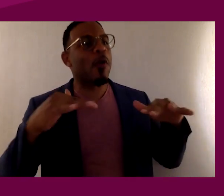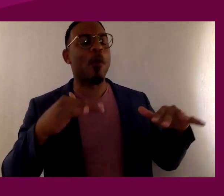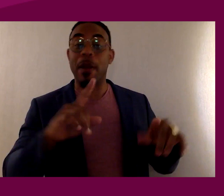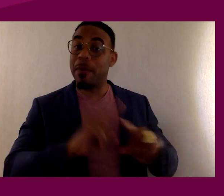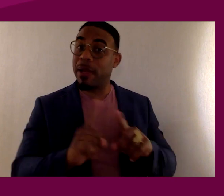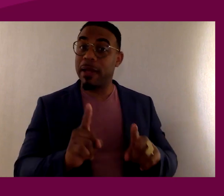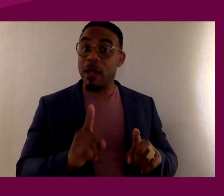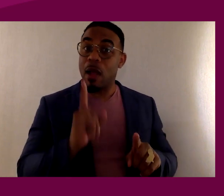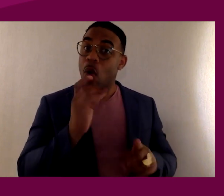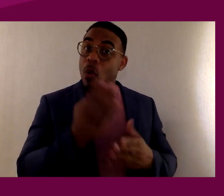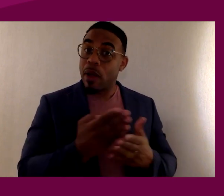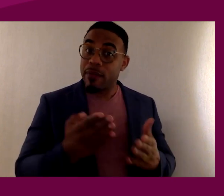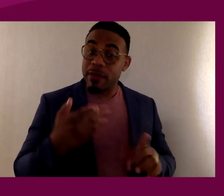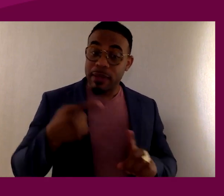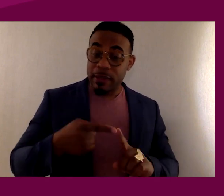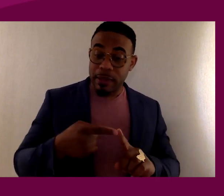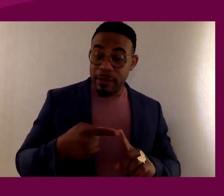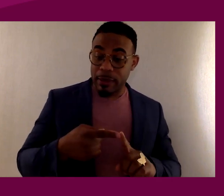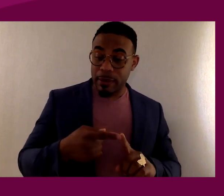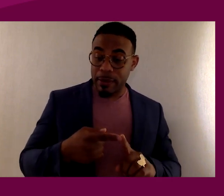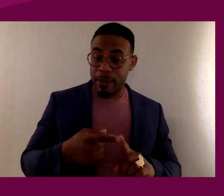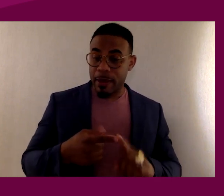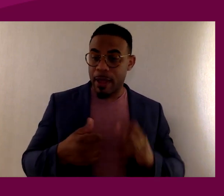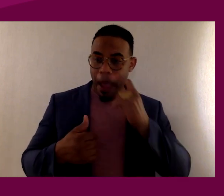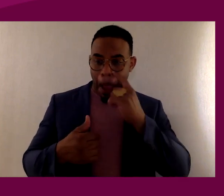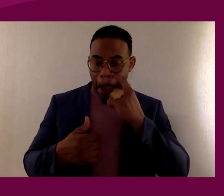Bruce Curtis: You got to make noise. But one of the things